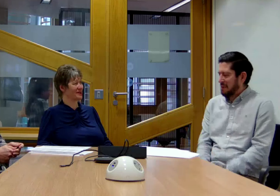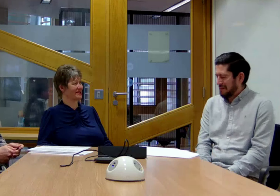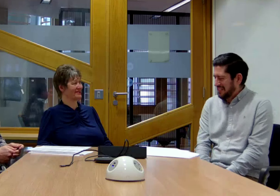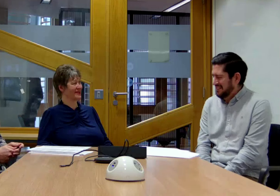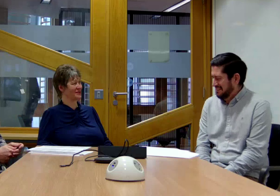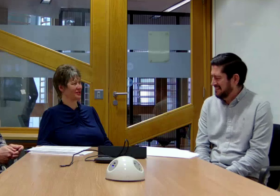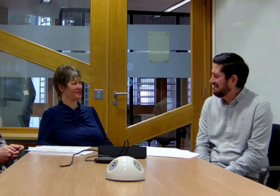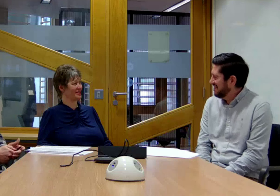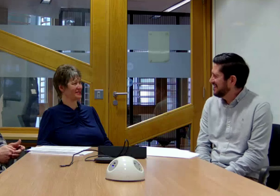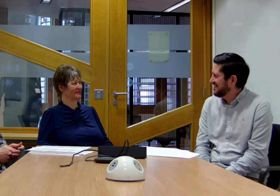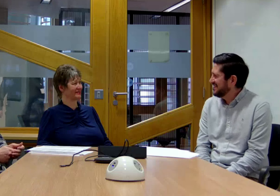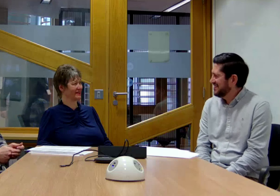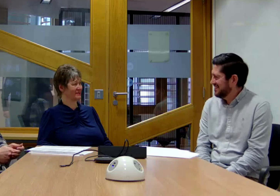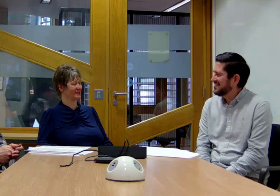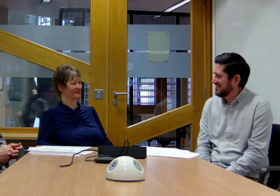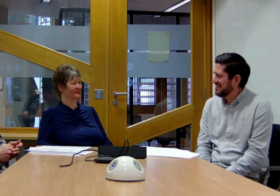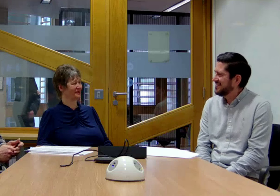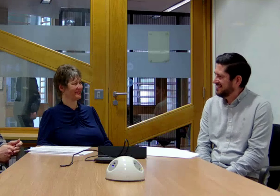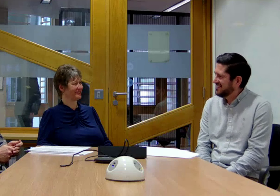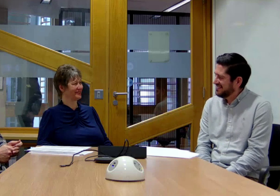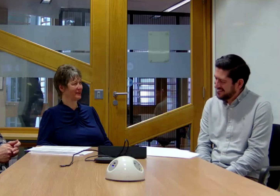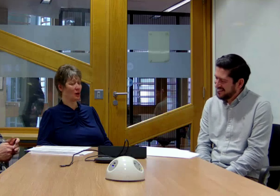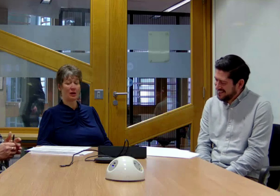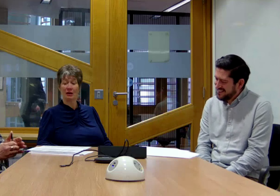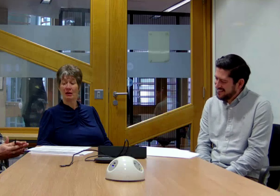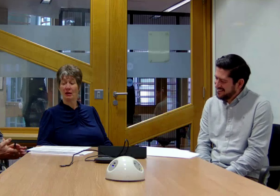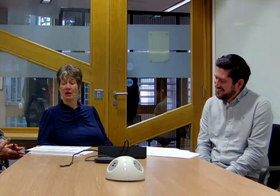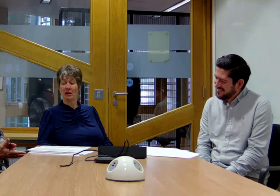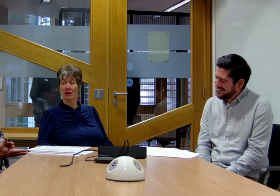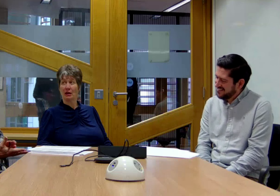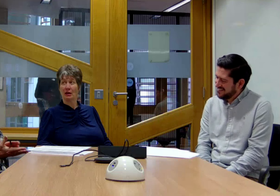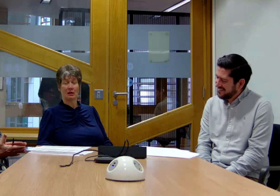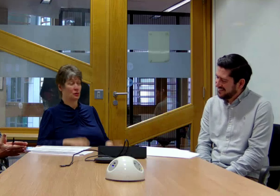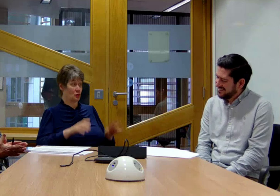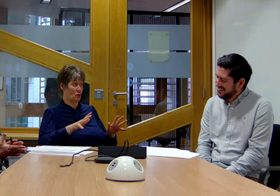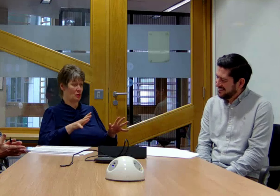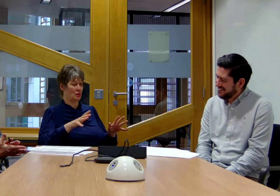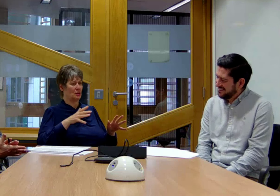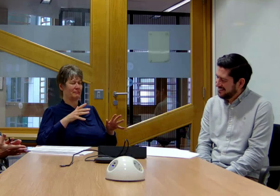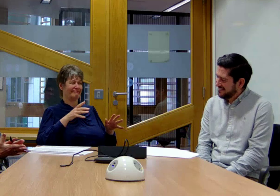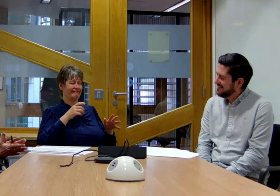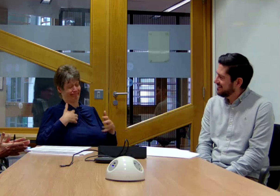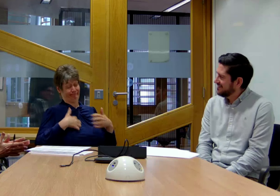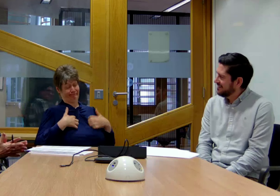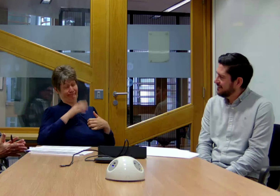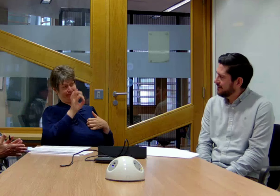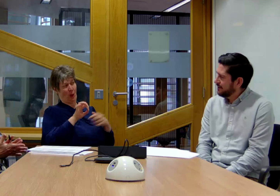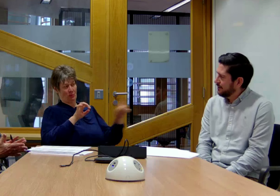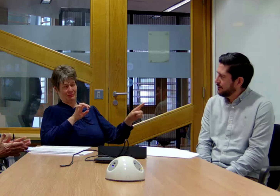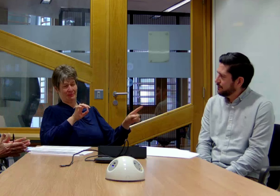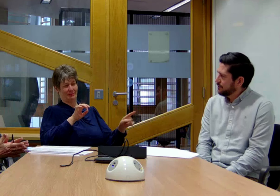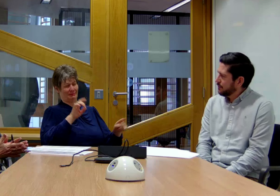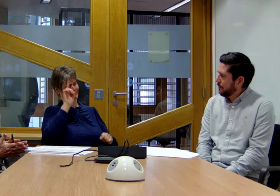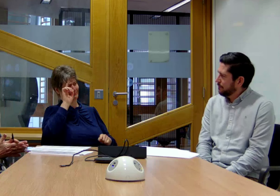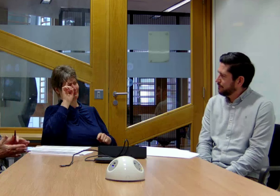Alright. OK. Then that's interesting. Yeah. So that's an interesting question.